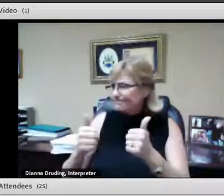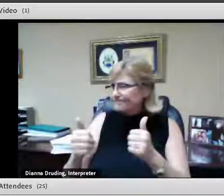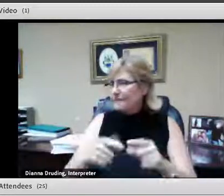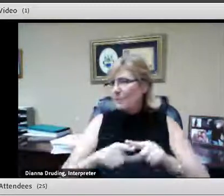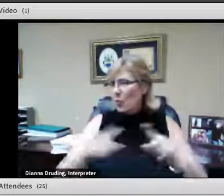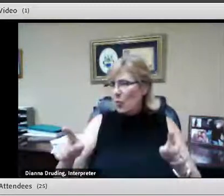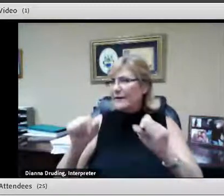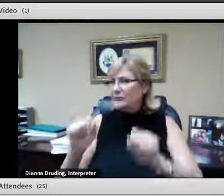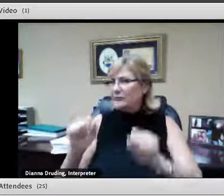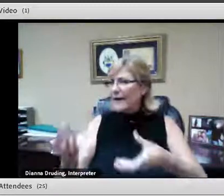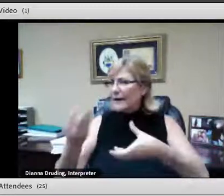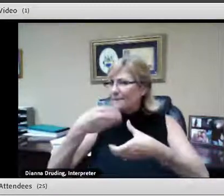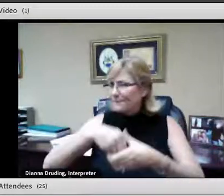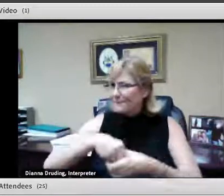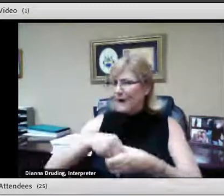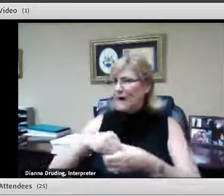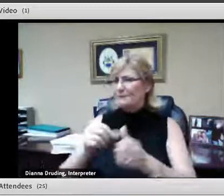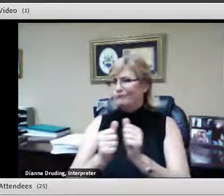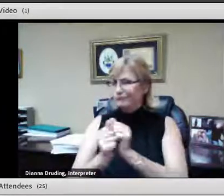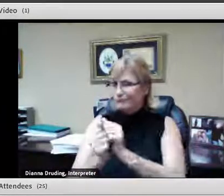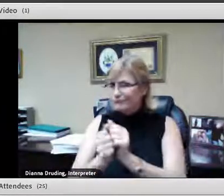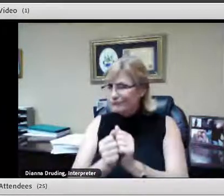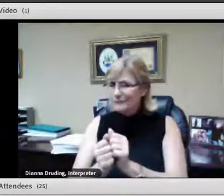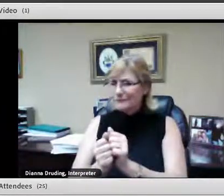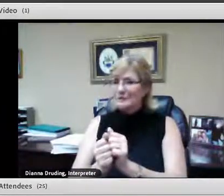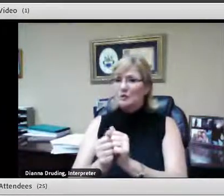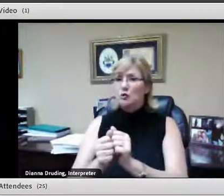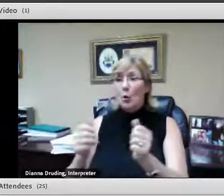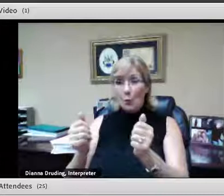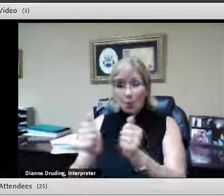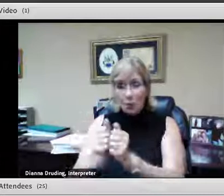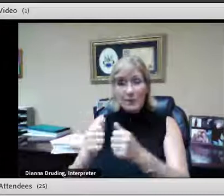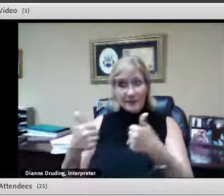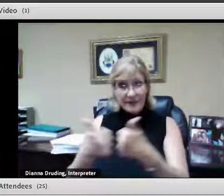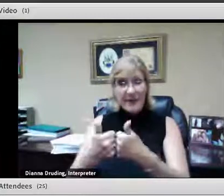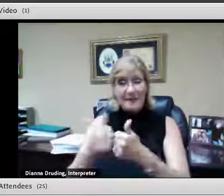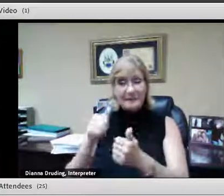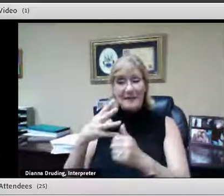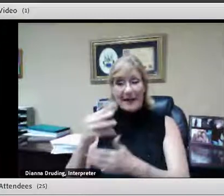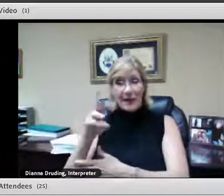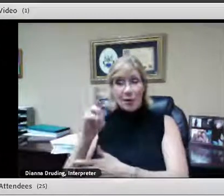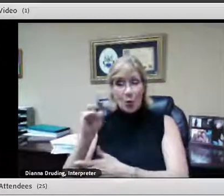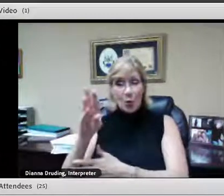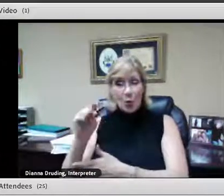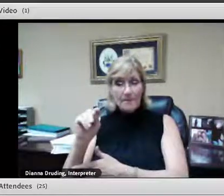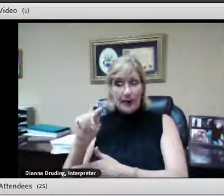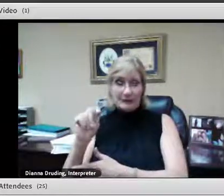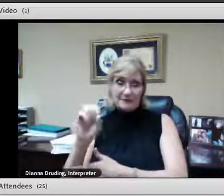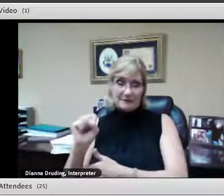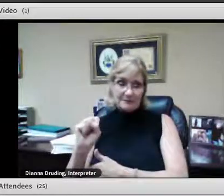all through games and robotics -- pretty fun. Ryan: And then we had our basketball and our soccer games, too,